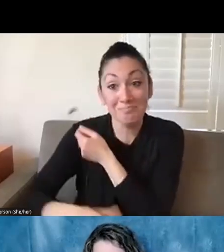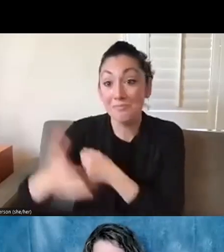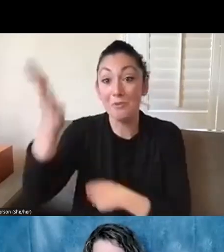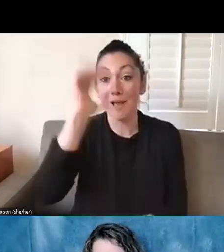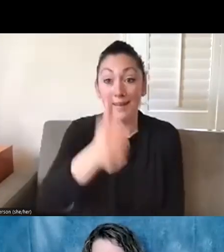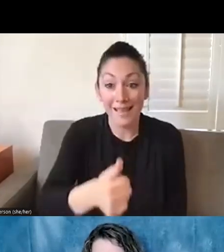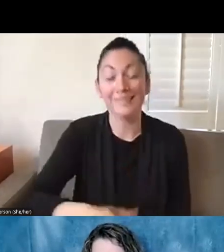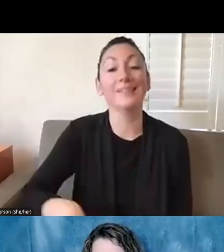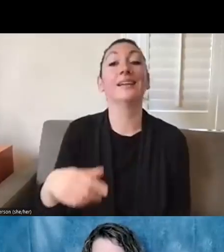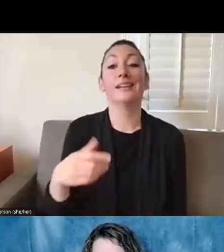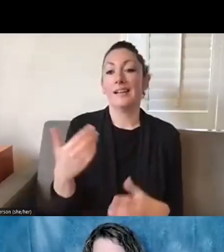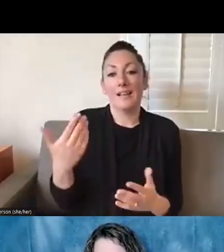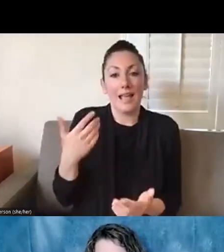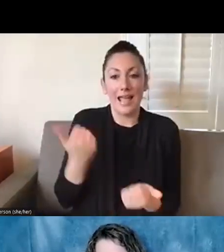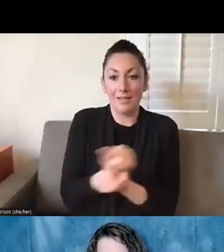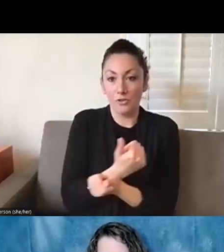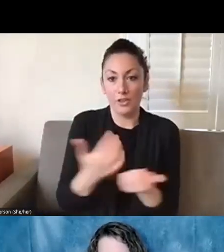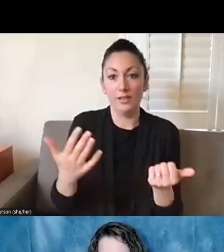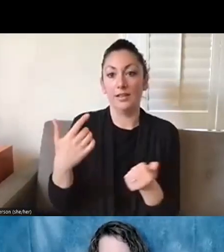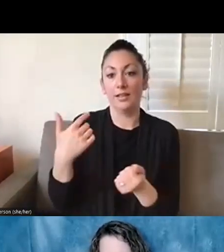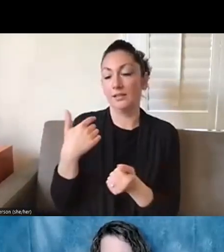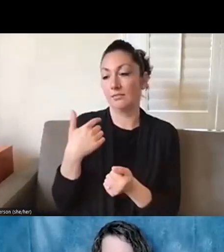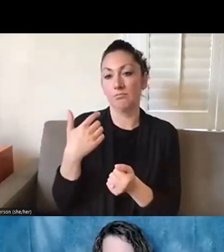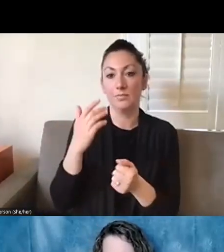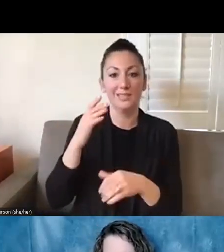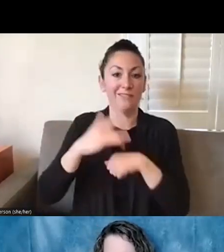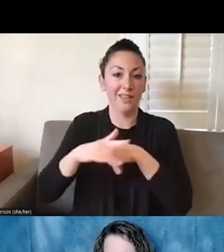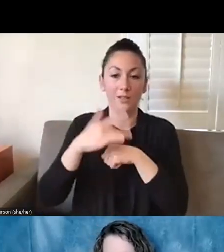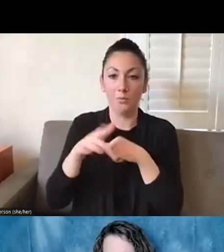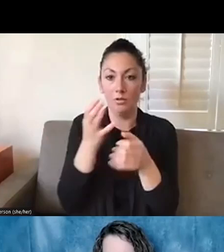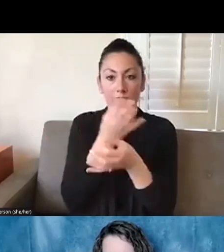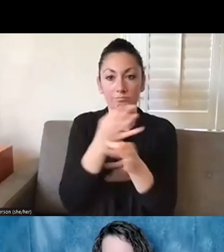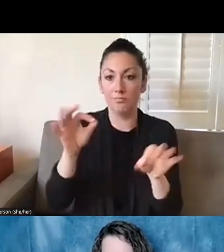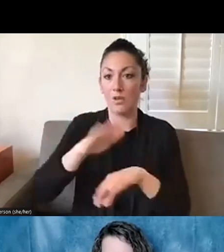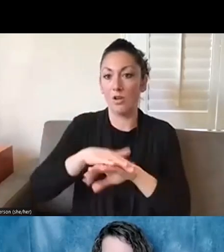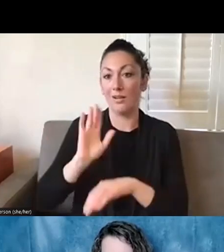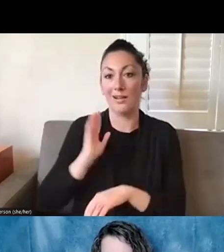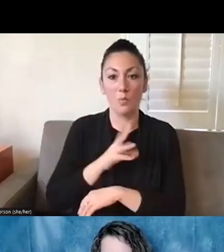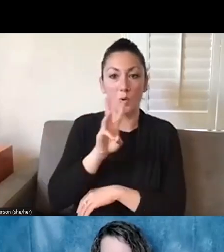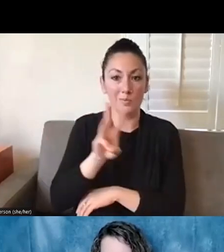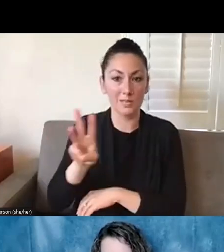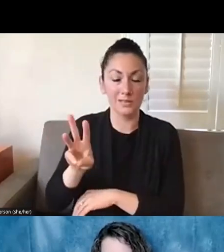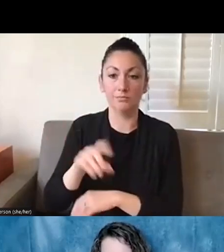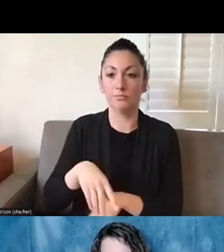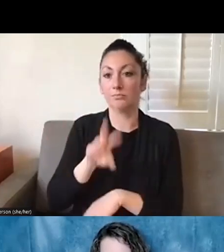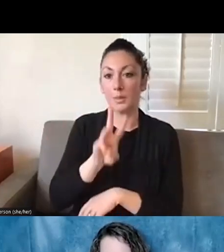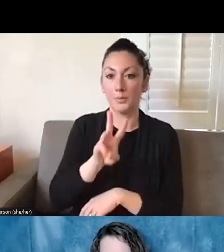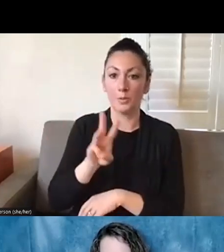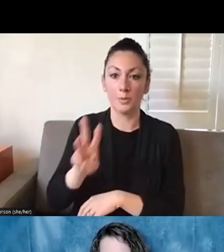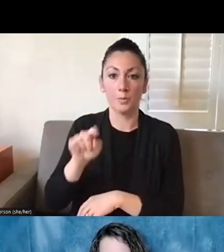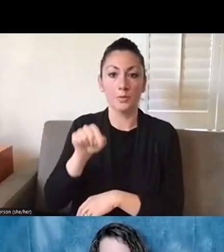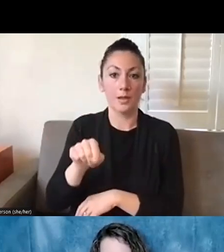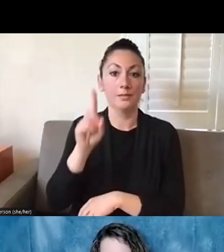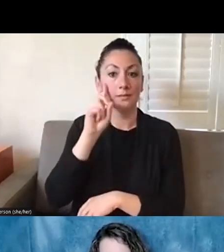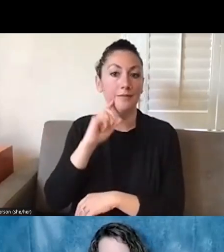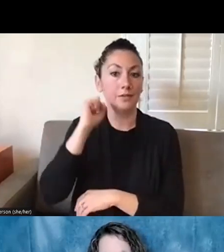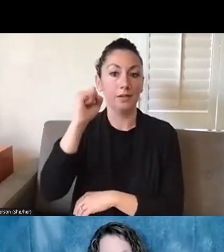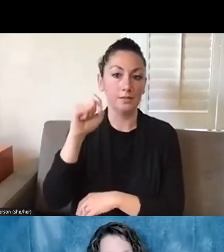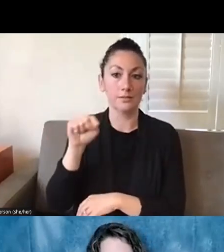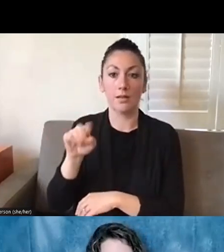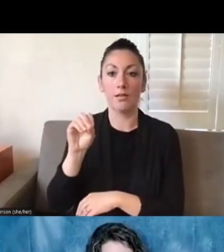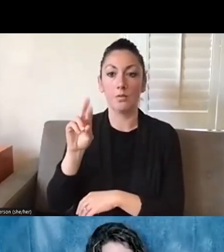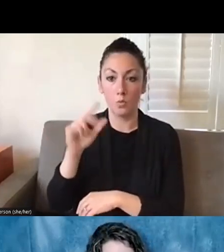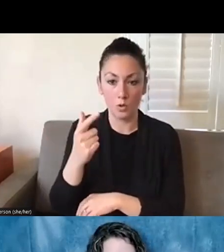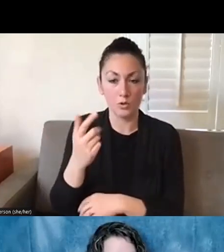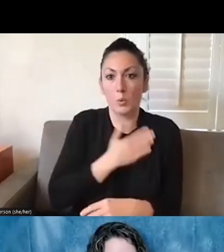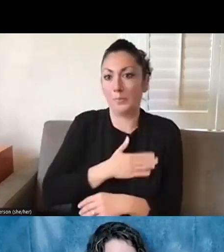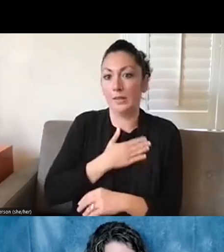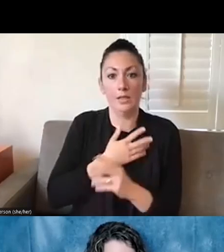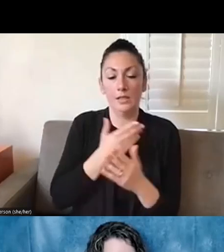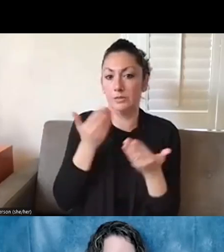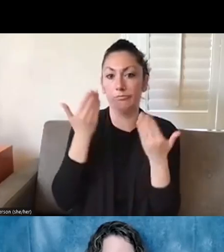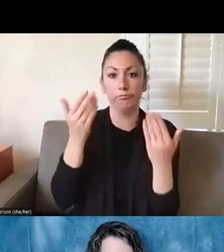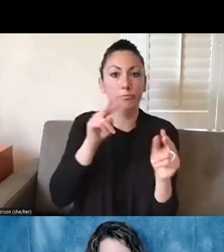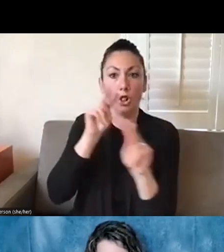Sure, why not? Everything Is available on our website. It's open source, it's www.deafyes.org.